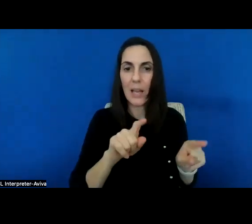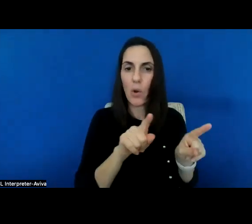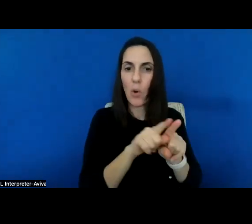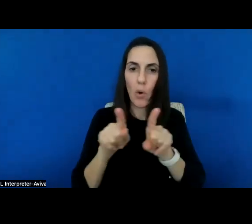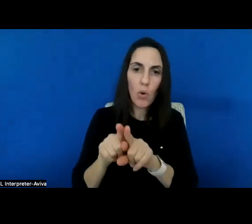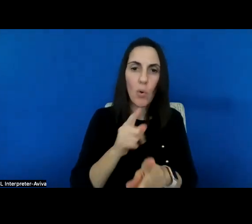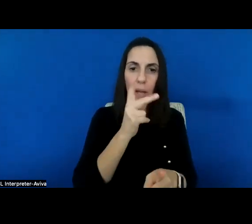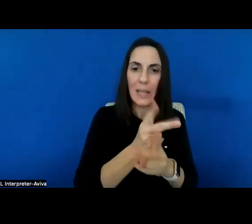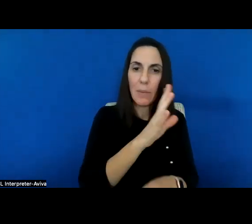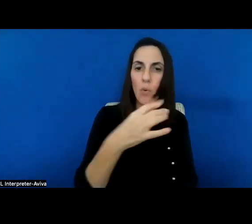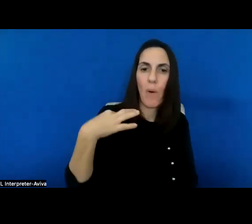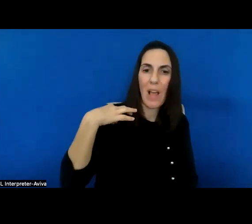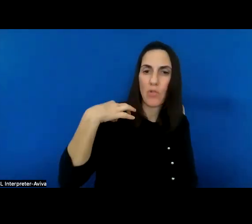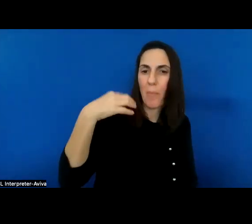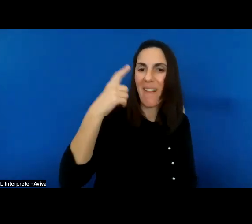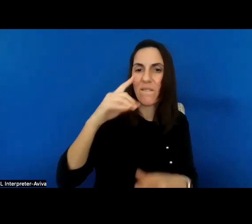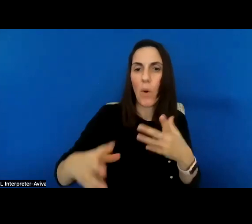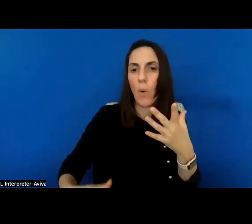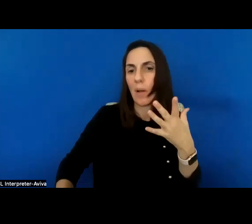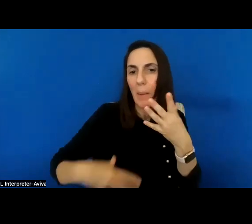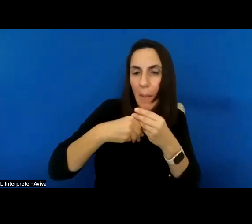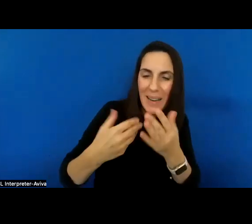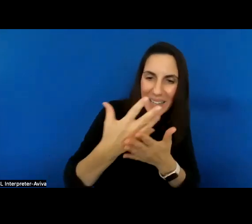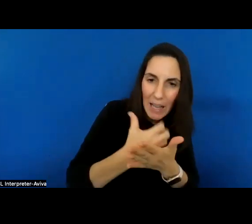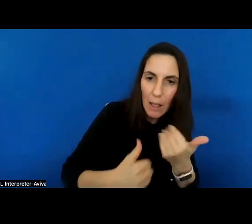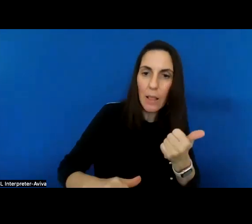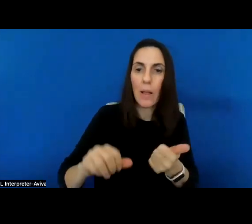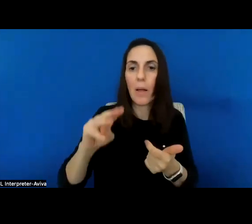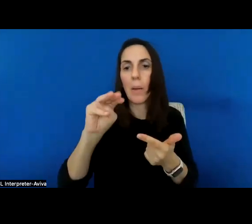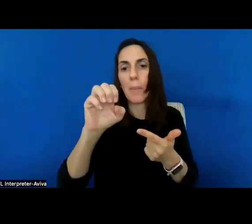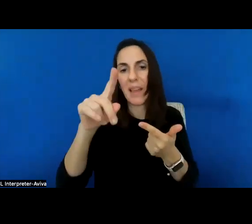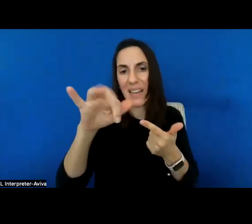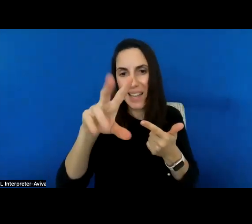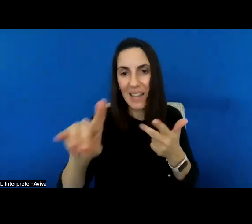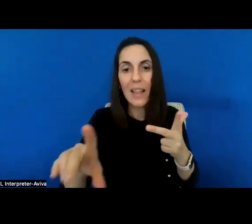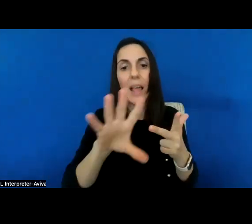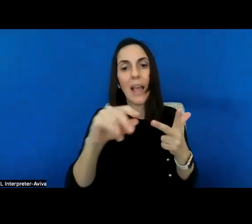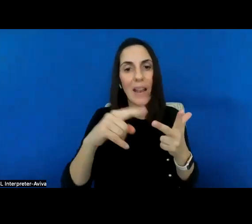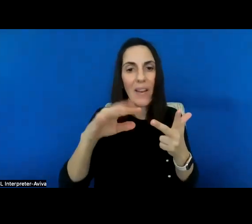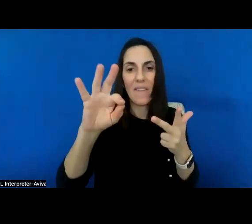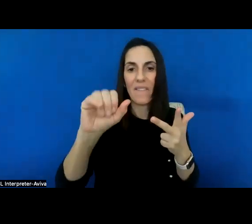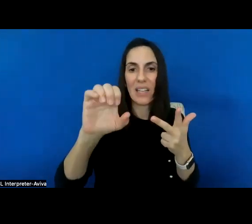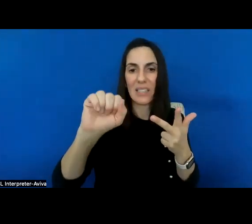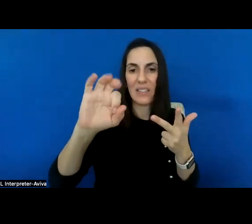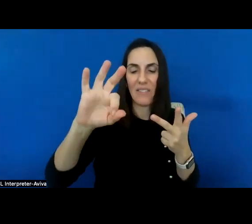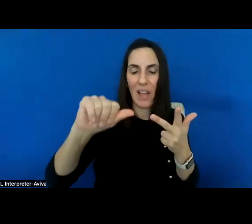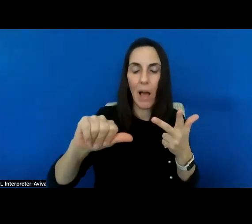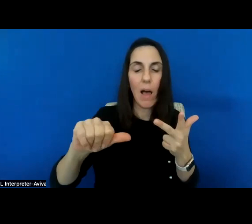11:30:55 Income Medicaid, or even the Fasta application. So, when able, came out, they